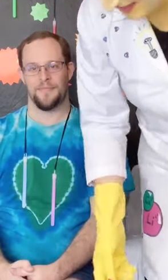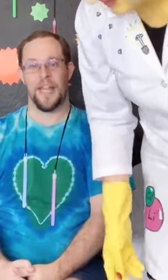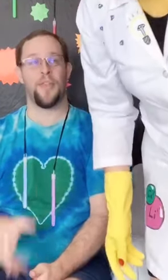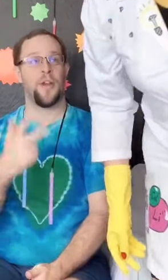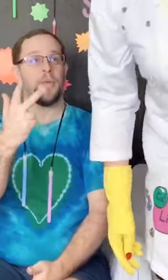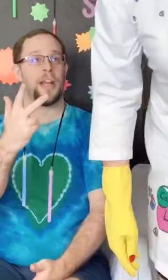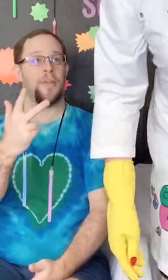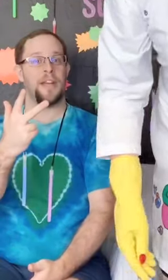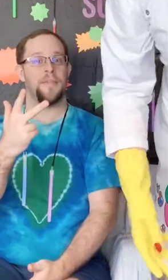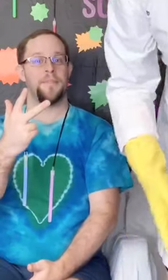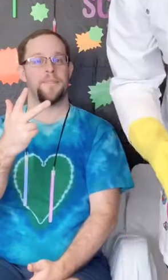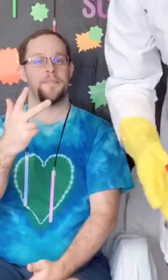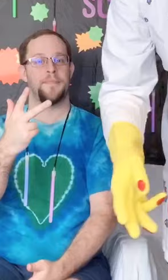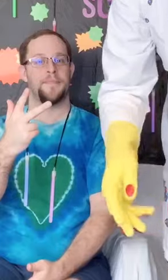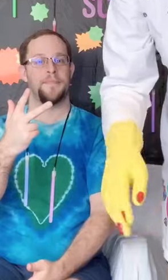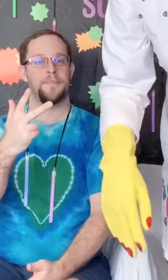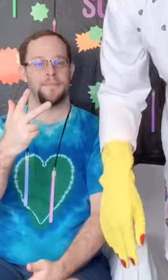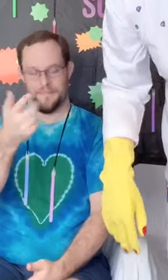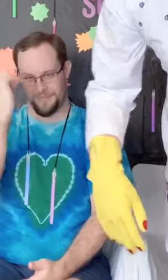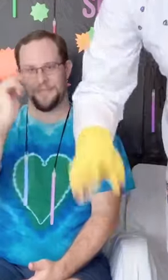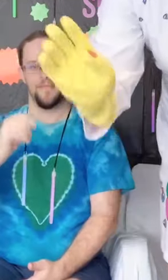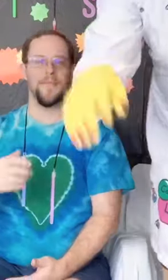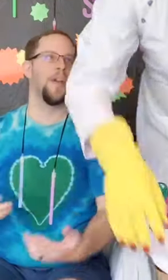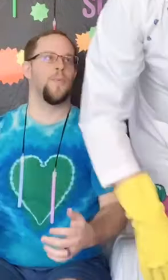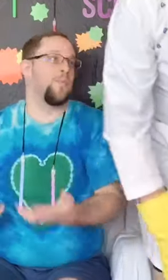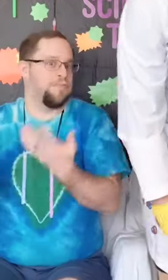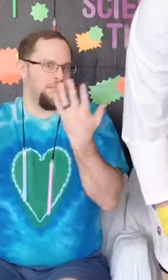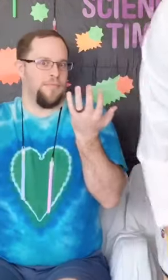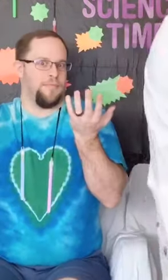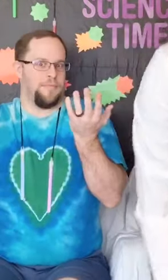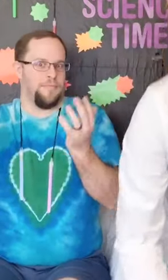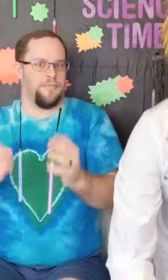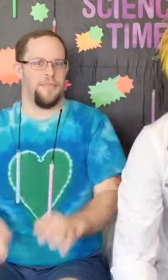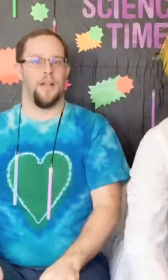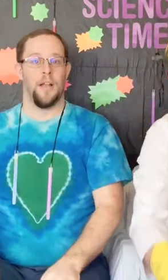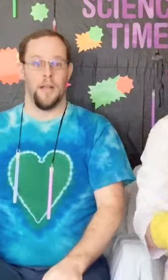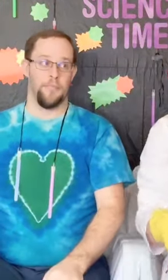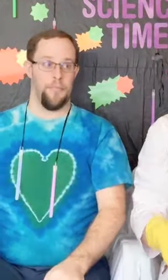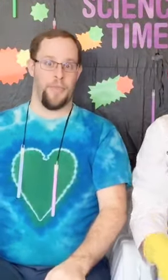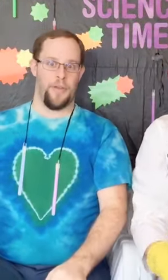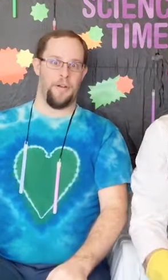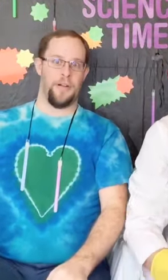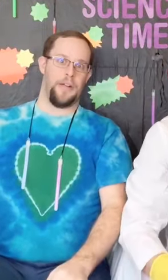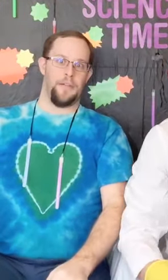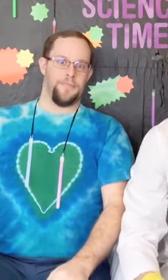And three, we're going to read. CALI: And, yeah. We're reading of course. But you know that. That's that should be the reason, yeah. We're